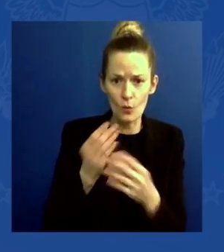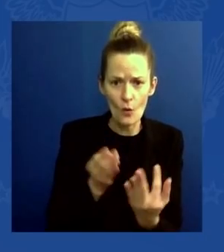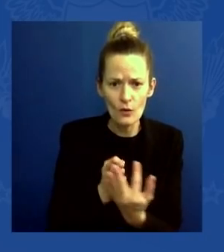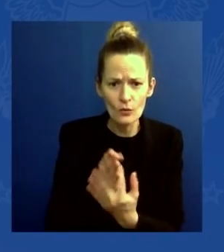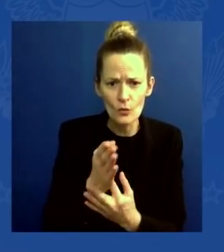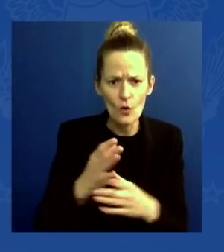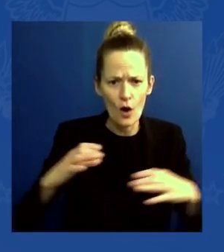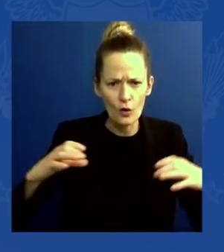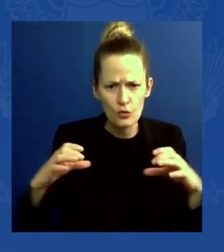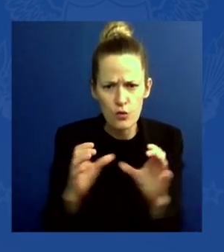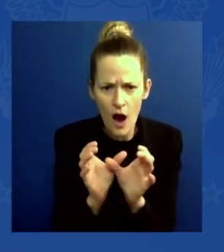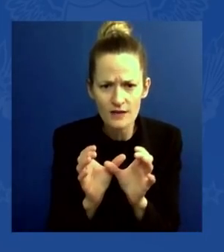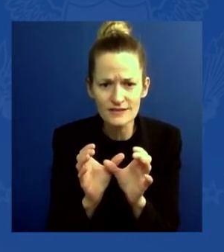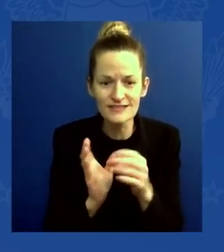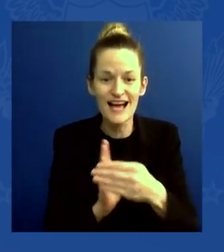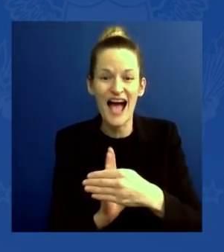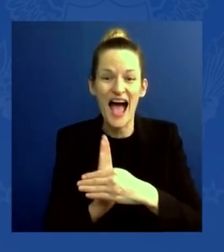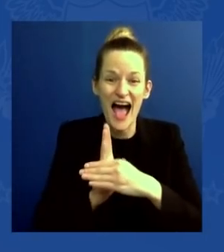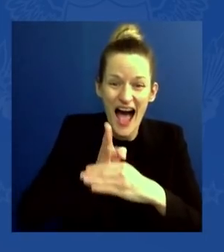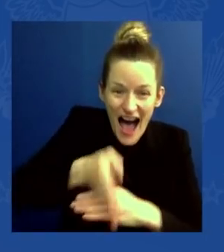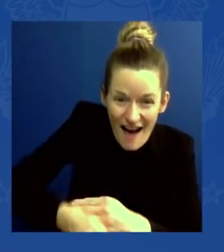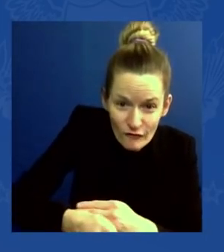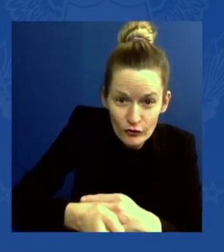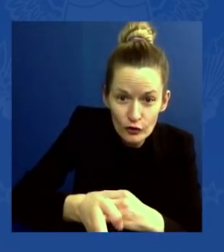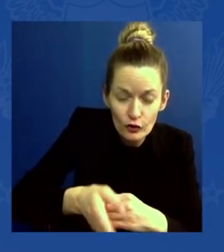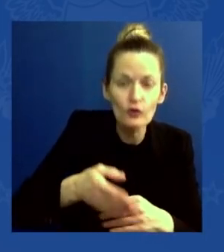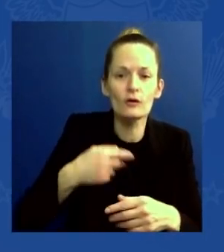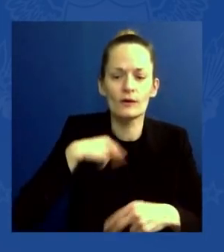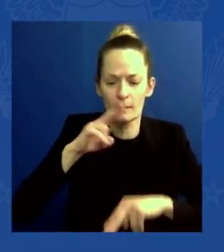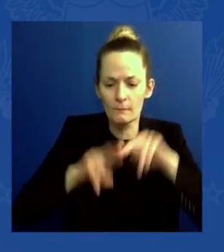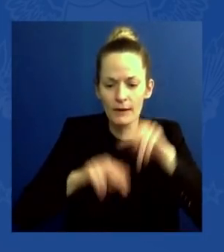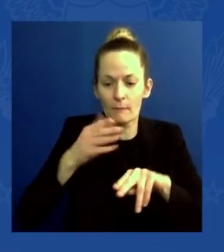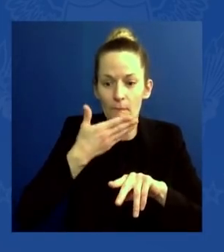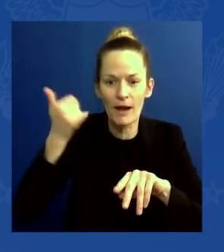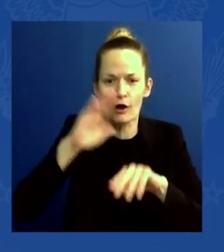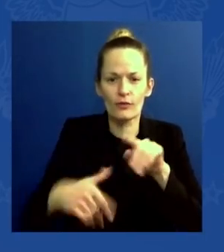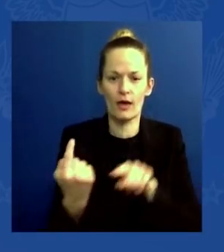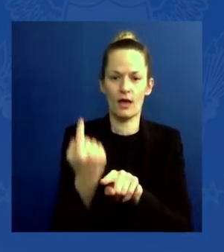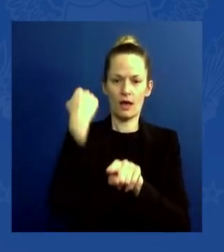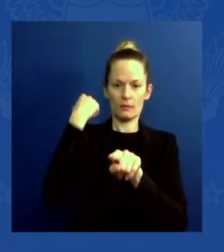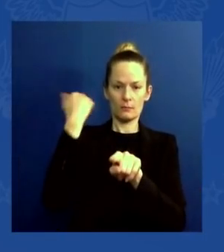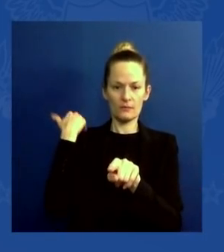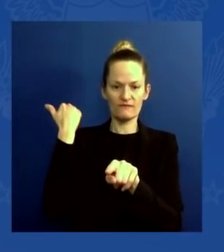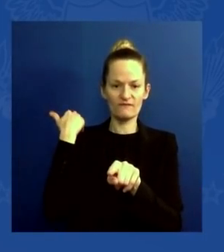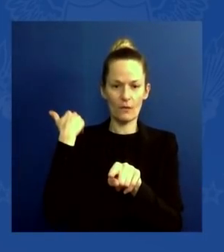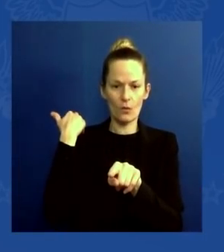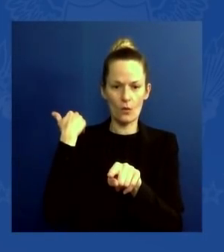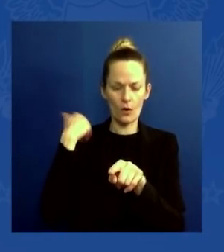And I just -- you know, we're going to see. Take it every day, every moment at a --